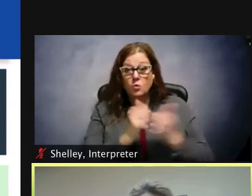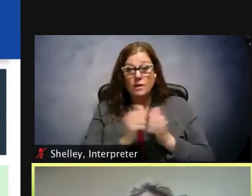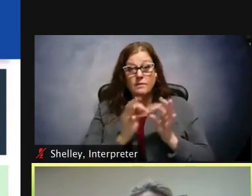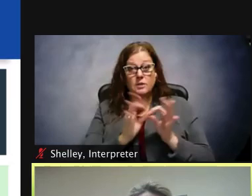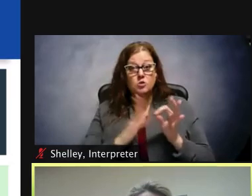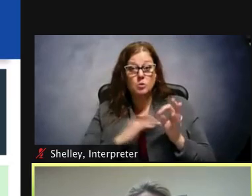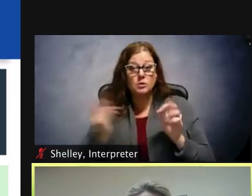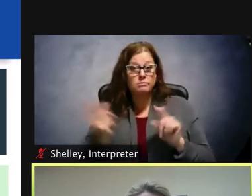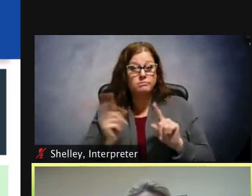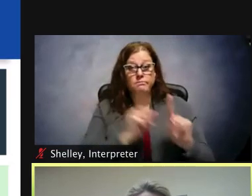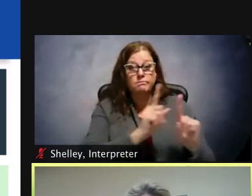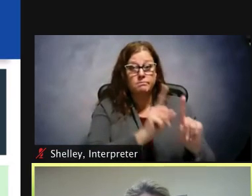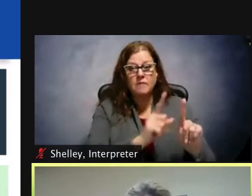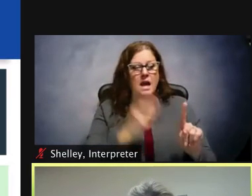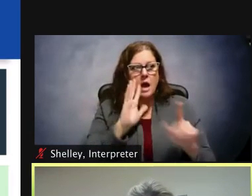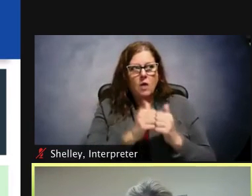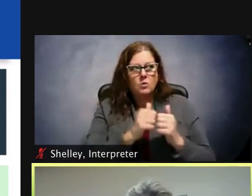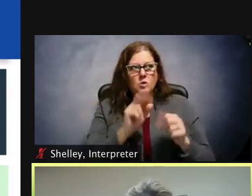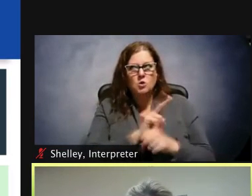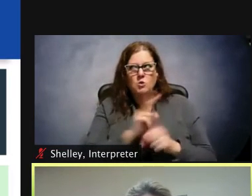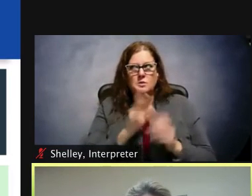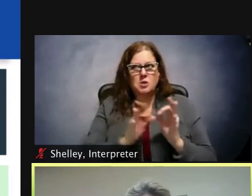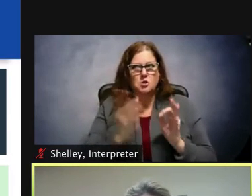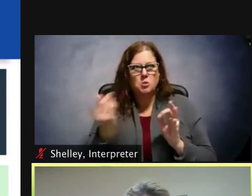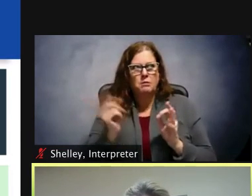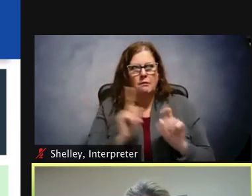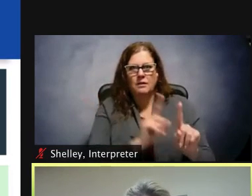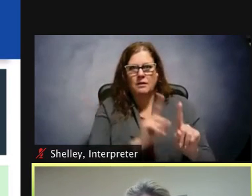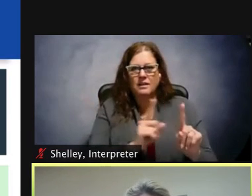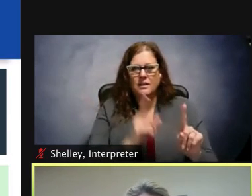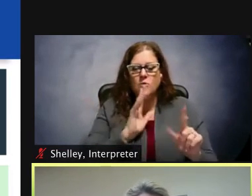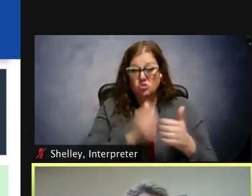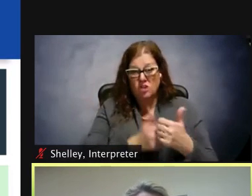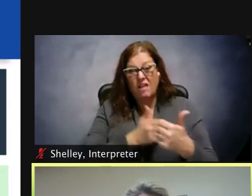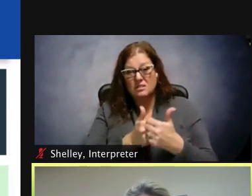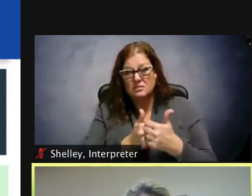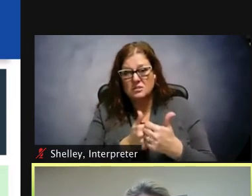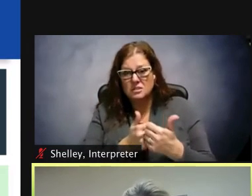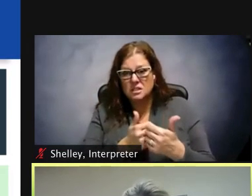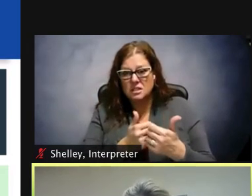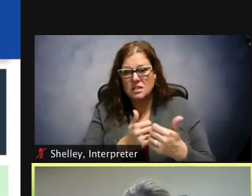because he didn't know how to use the interpreter. That was a challenge that he was having socially.